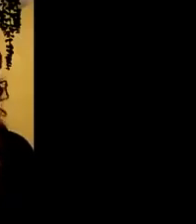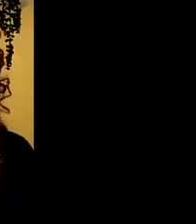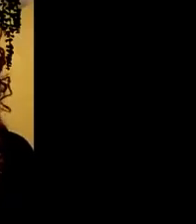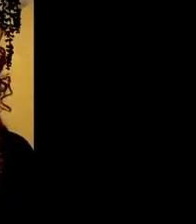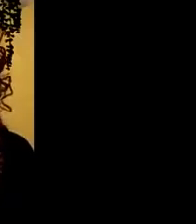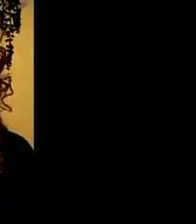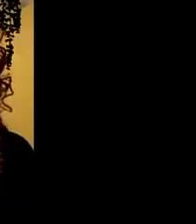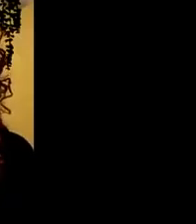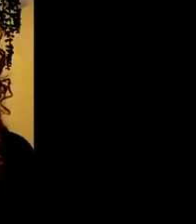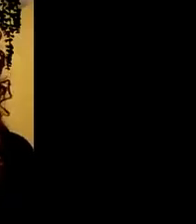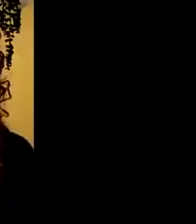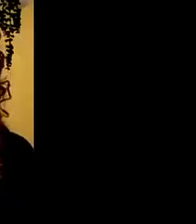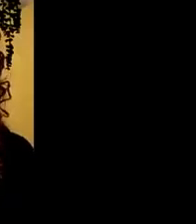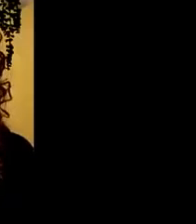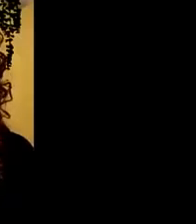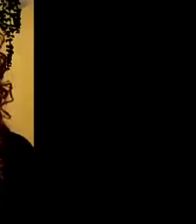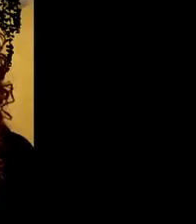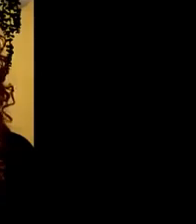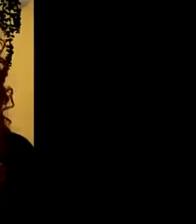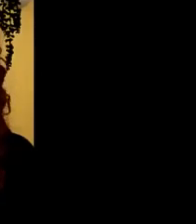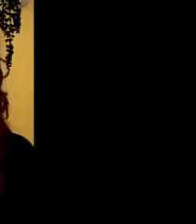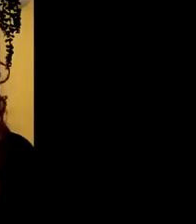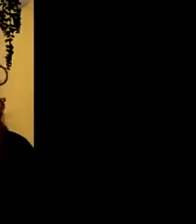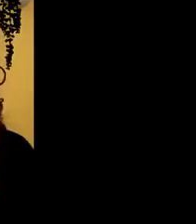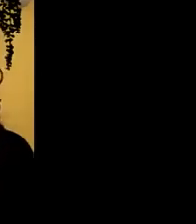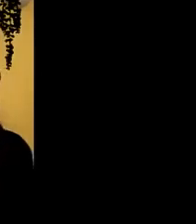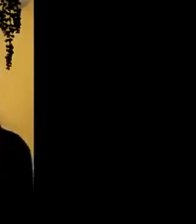Hey there.